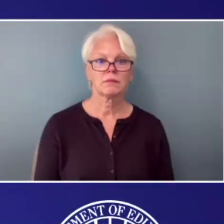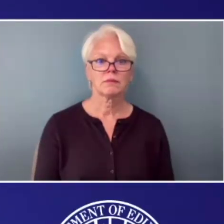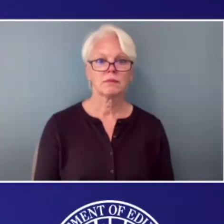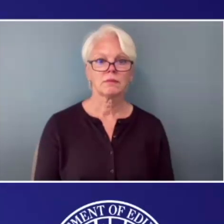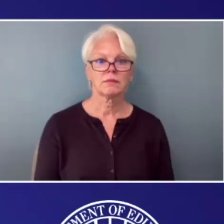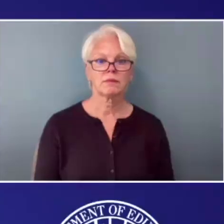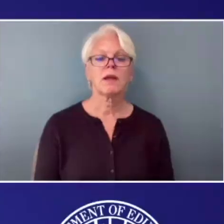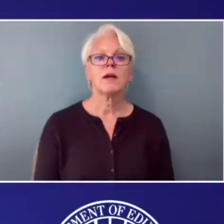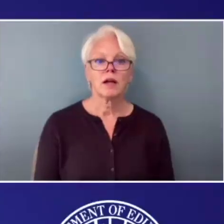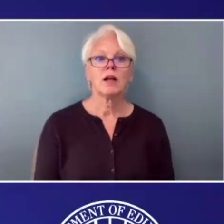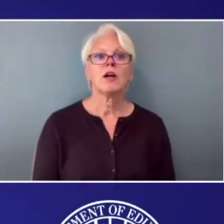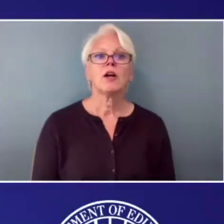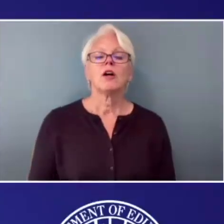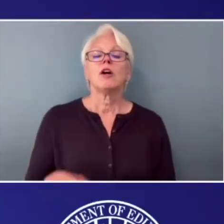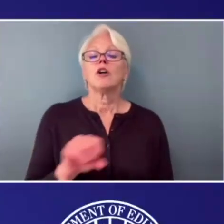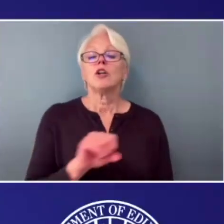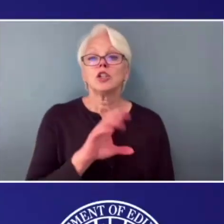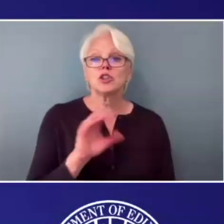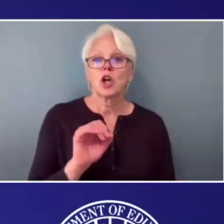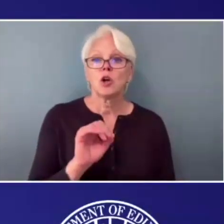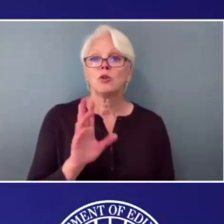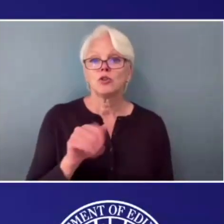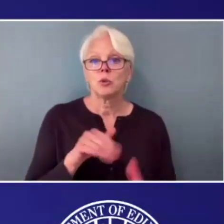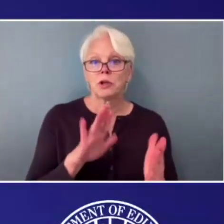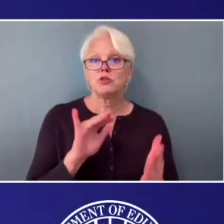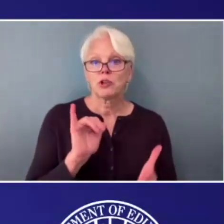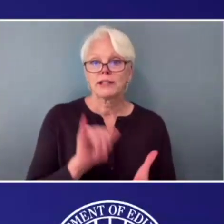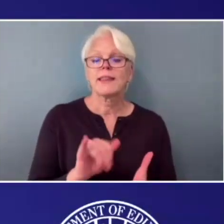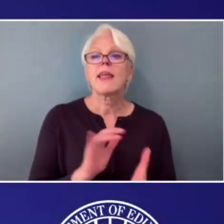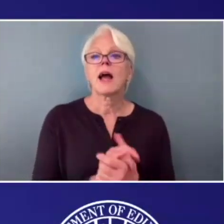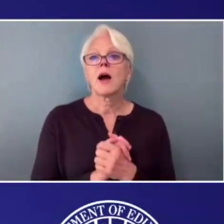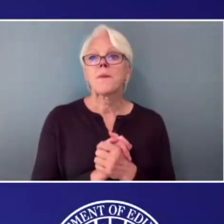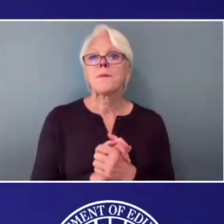Yeah. So, so to address that. So, you know, again the,